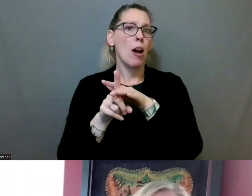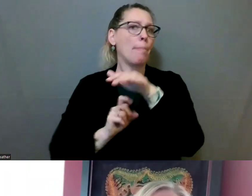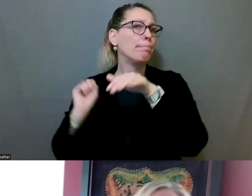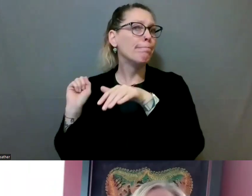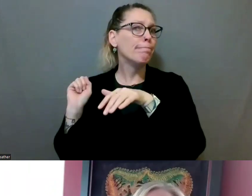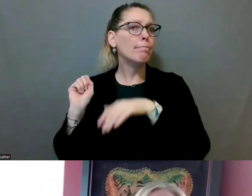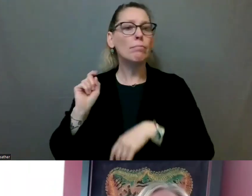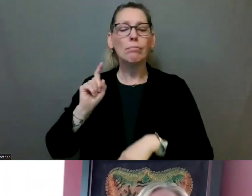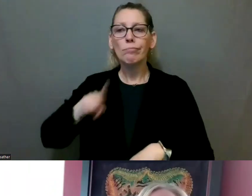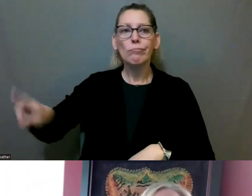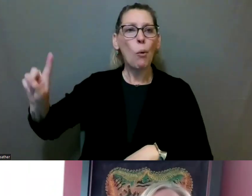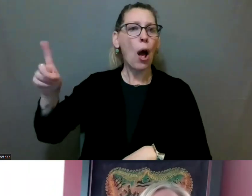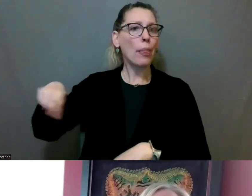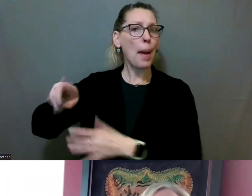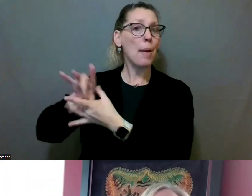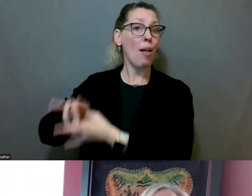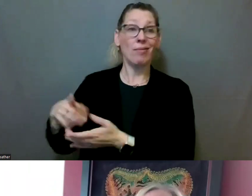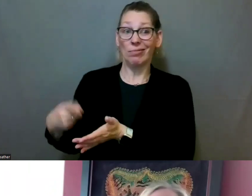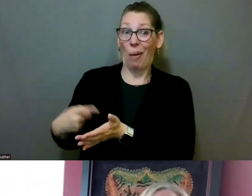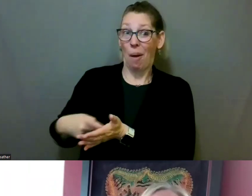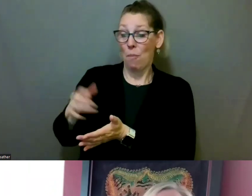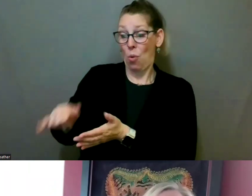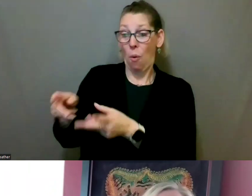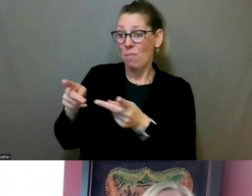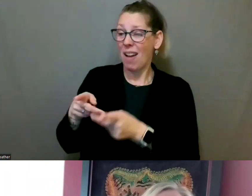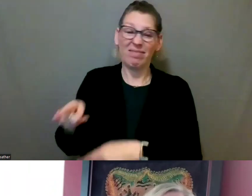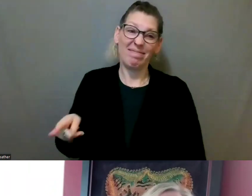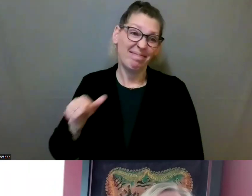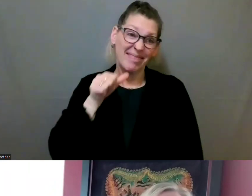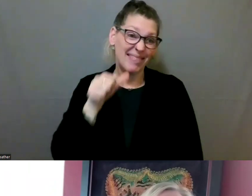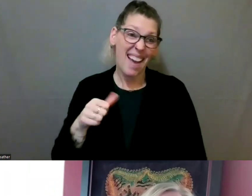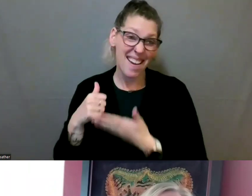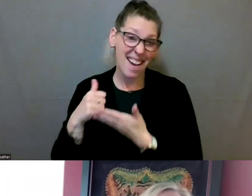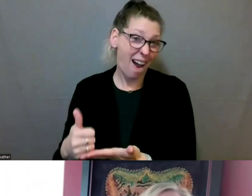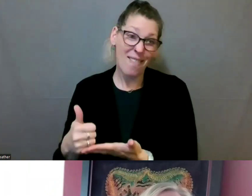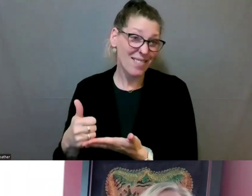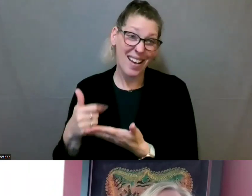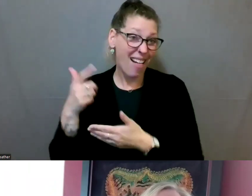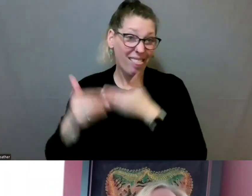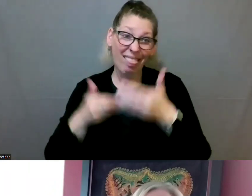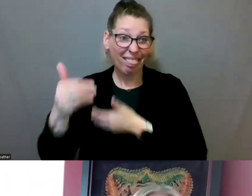belong and sometimes those places are aren't helpful towards progress, towards graduation,